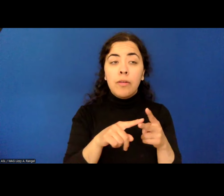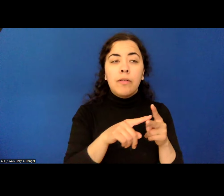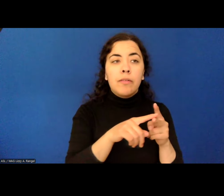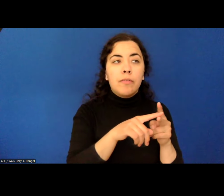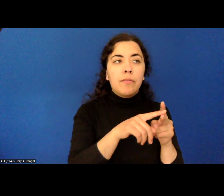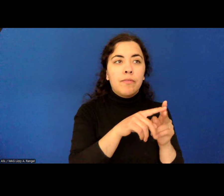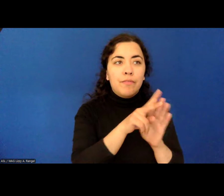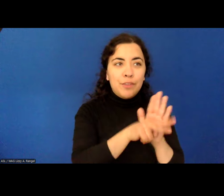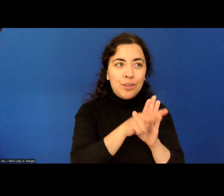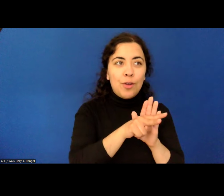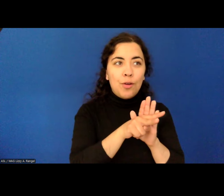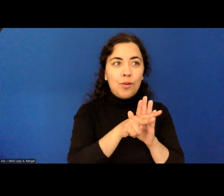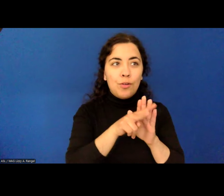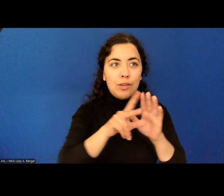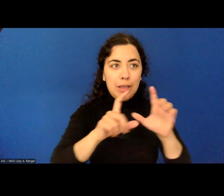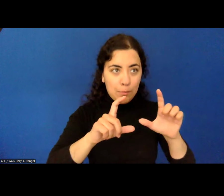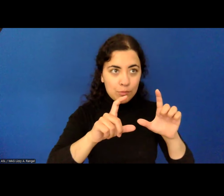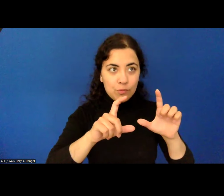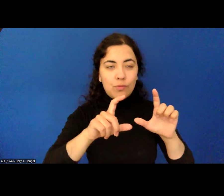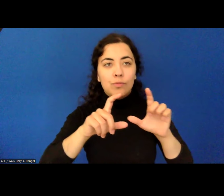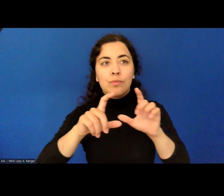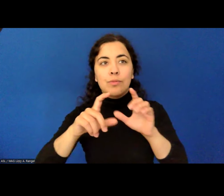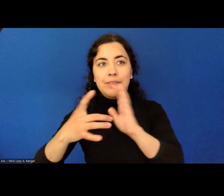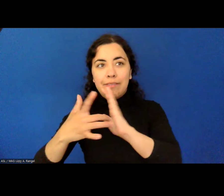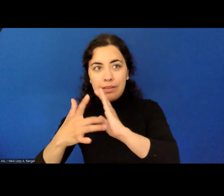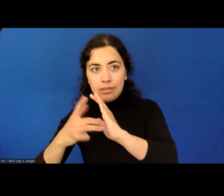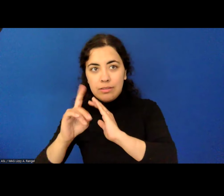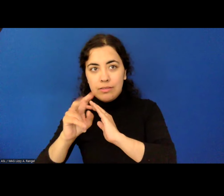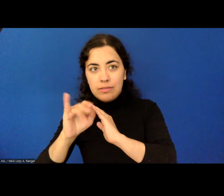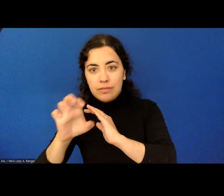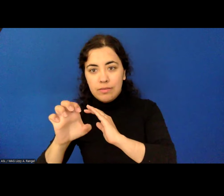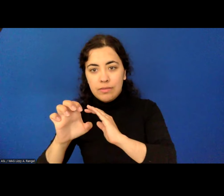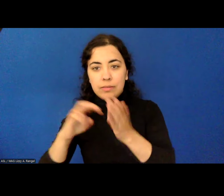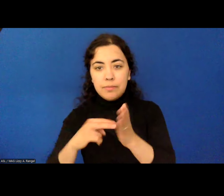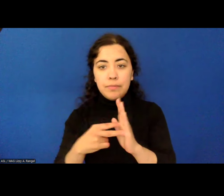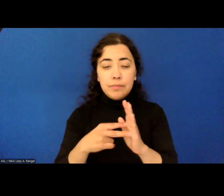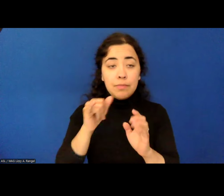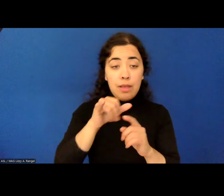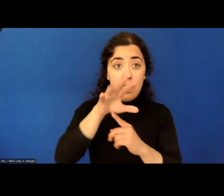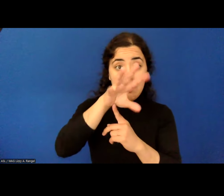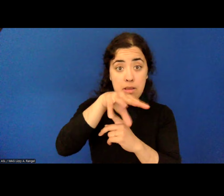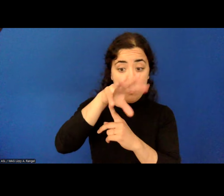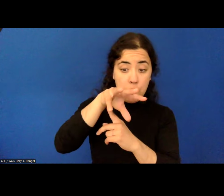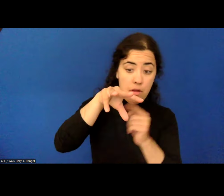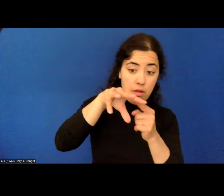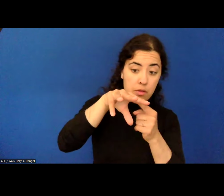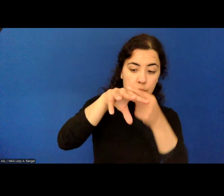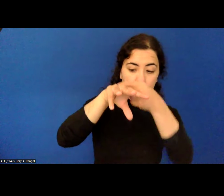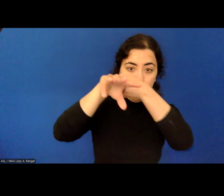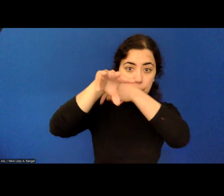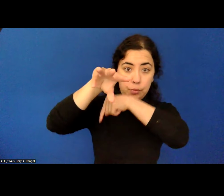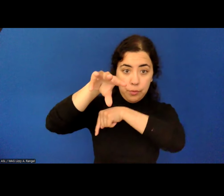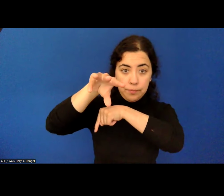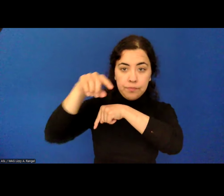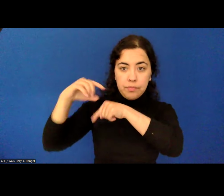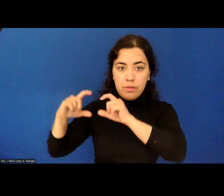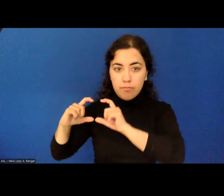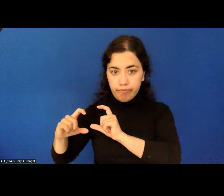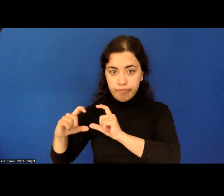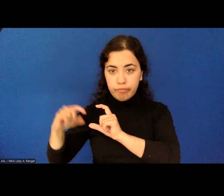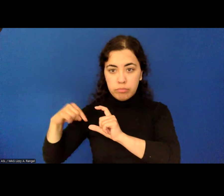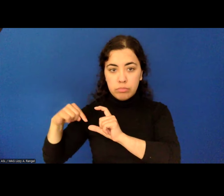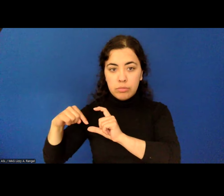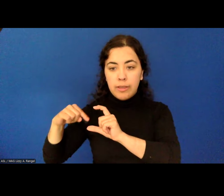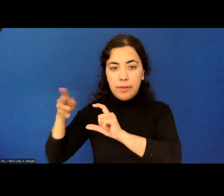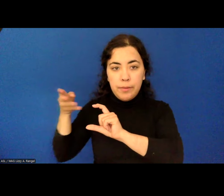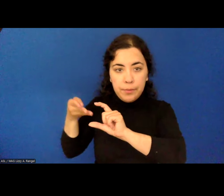camera into this piece of hardware. And then into your laptop or computer that's